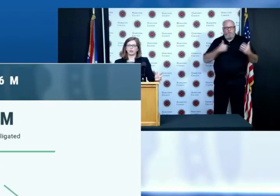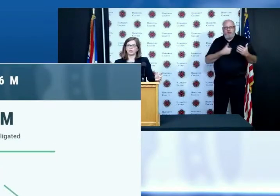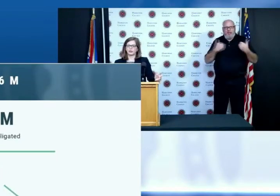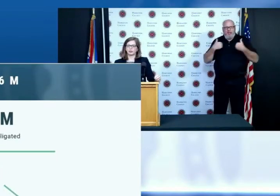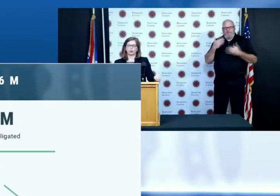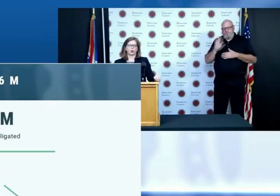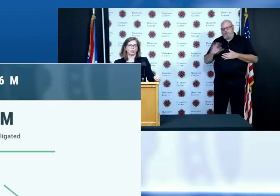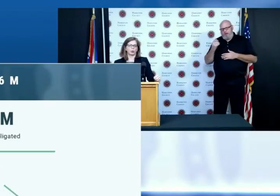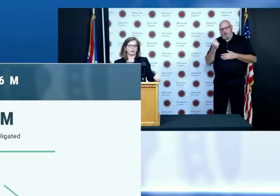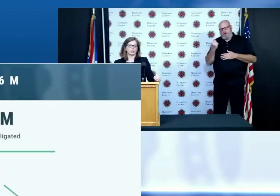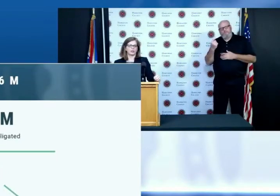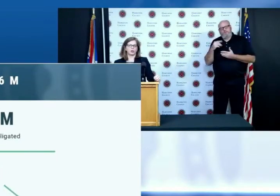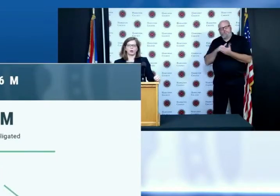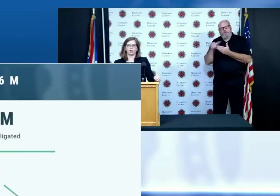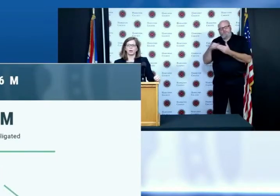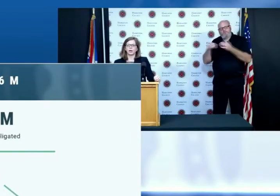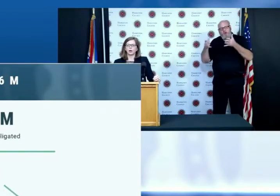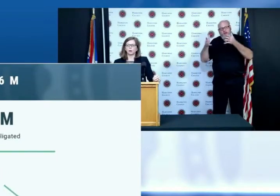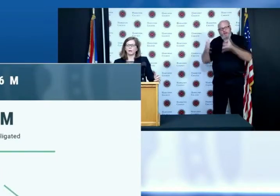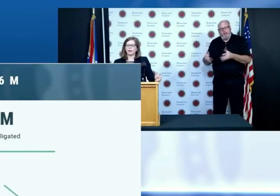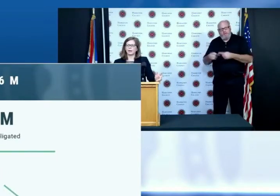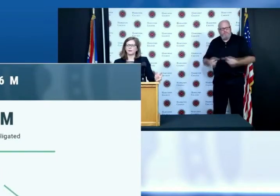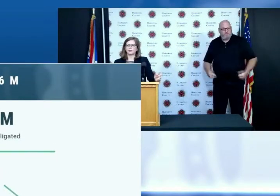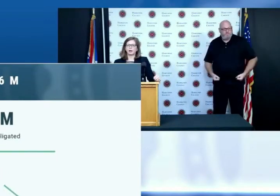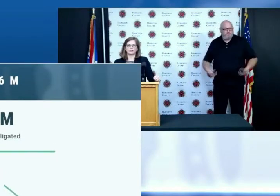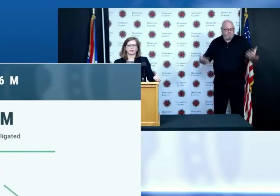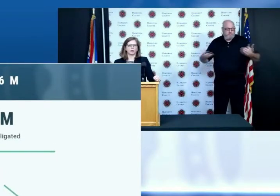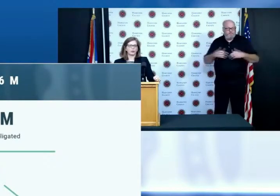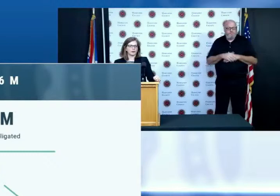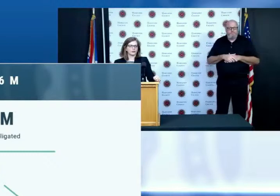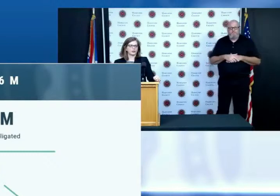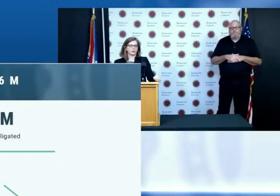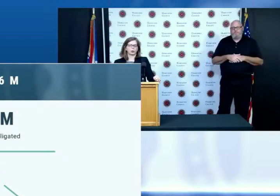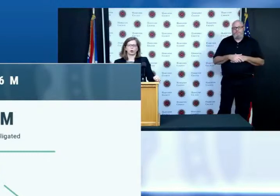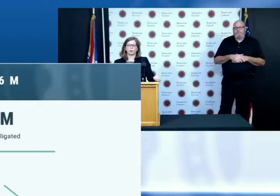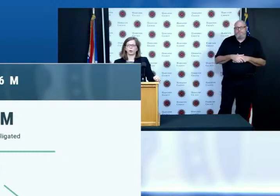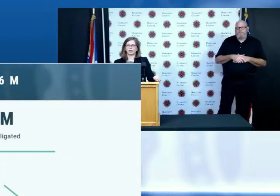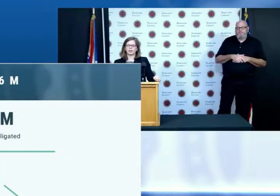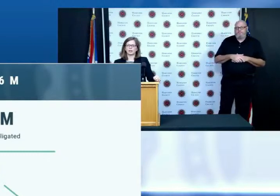testing program will continue our remaining funds and our Rental Assistance Program will continue